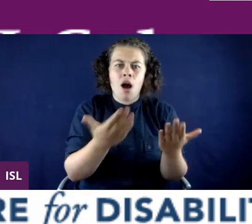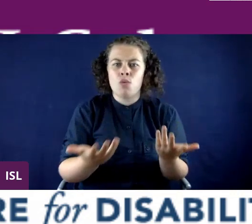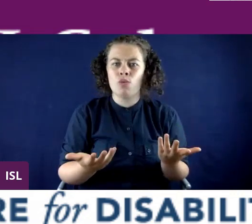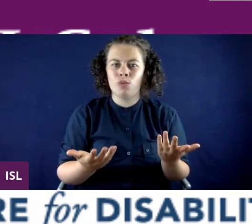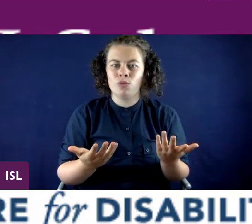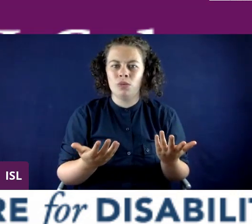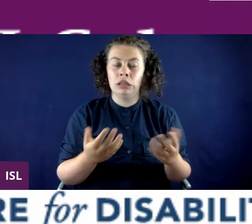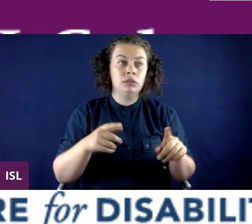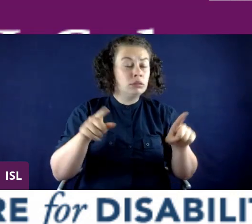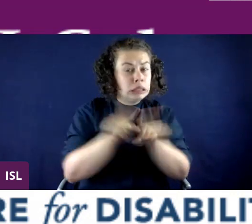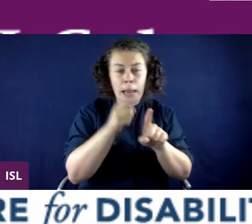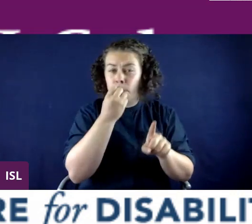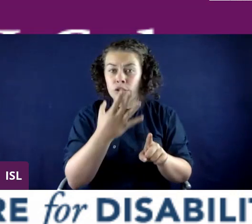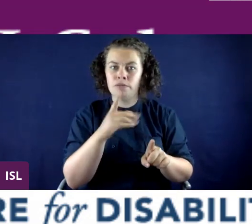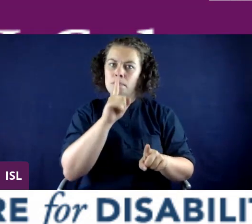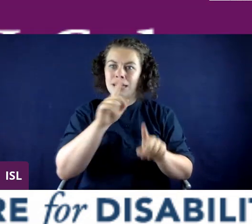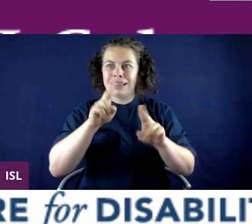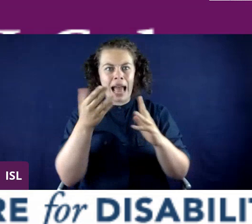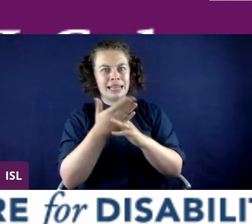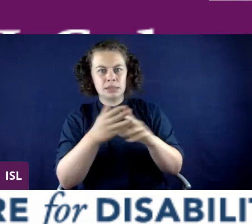It almost improves it. Why does a ramp